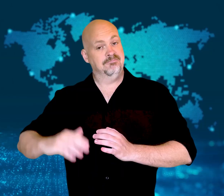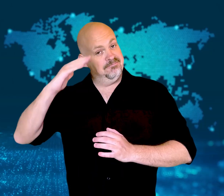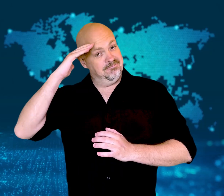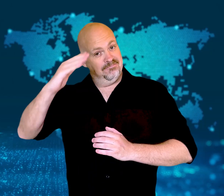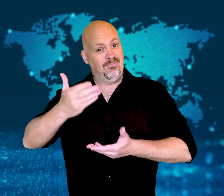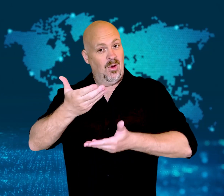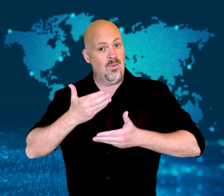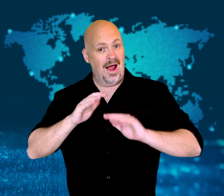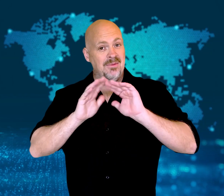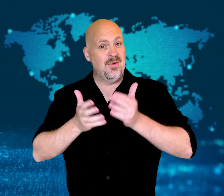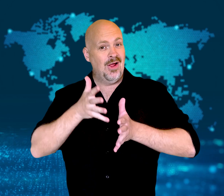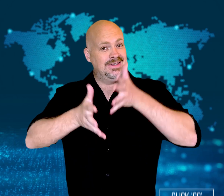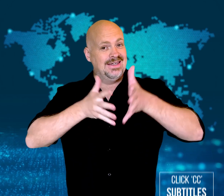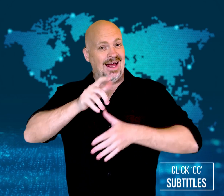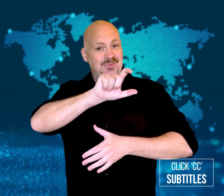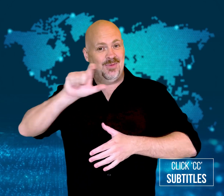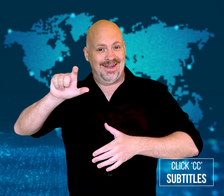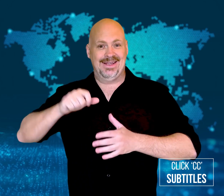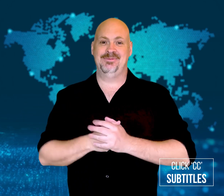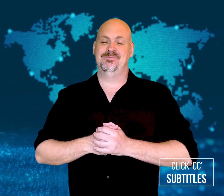Welcome to WorldSign Week!